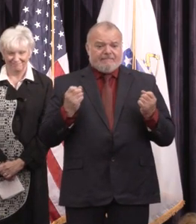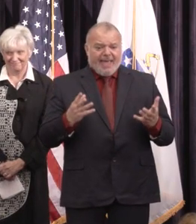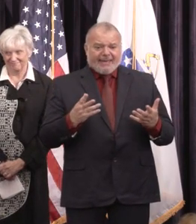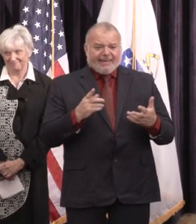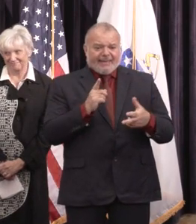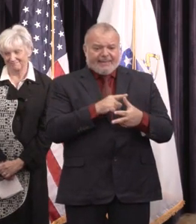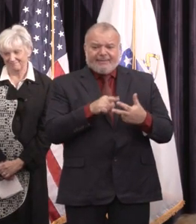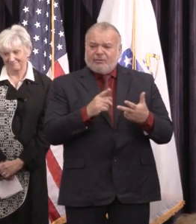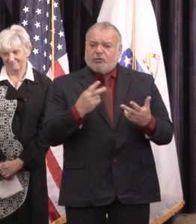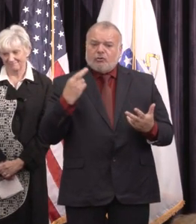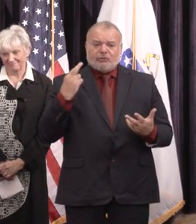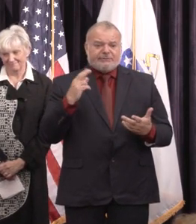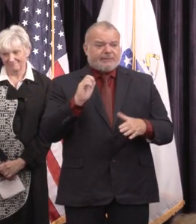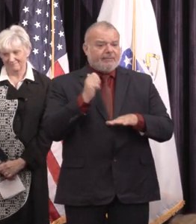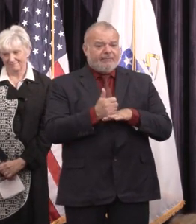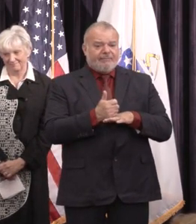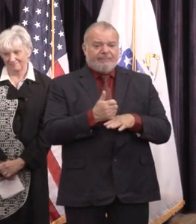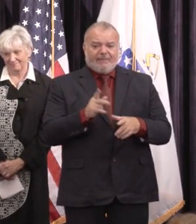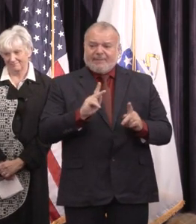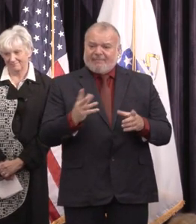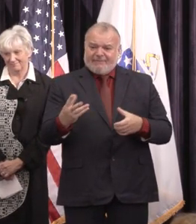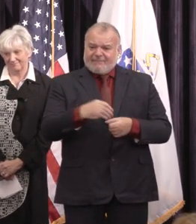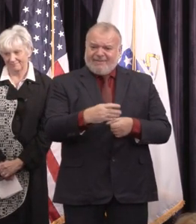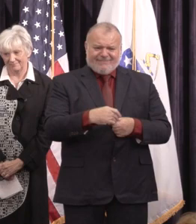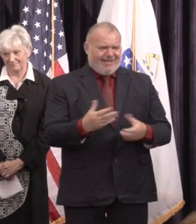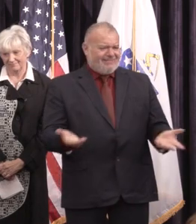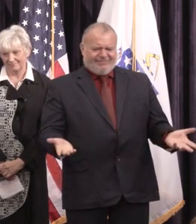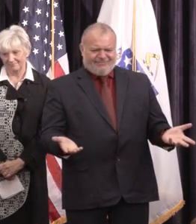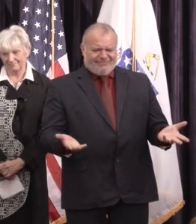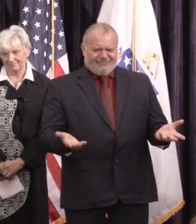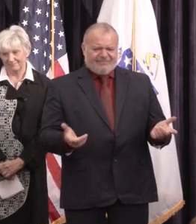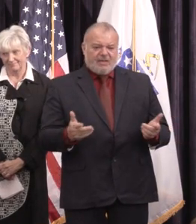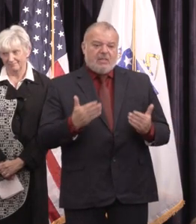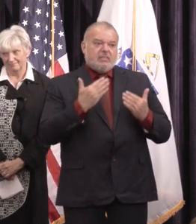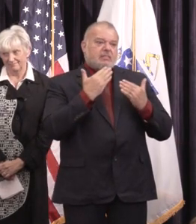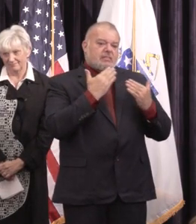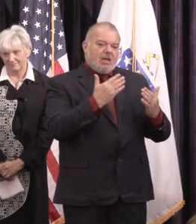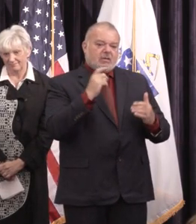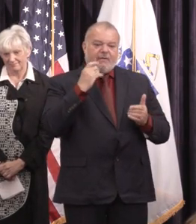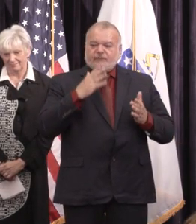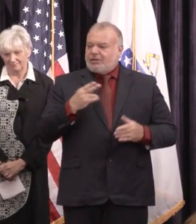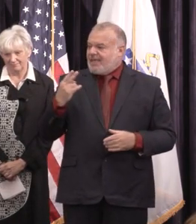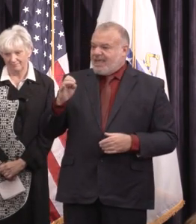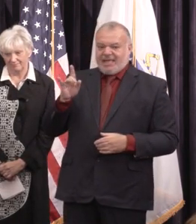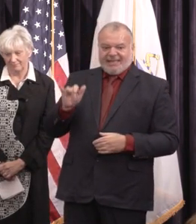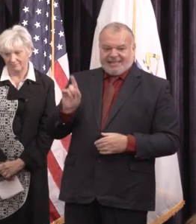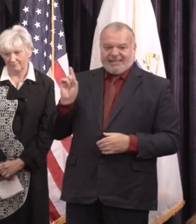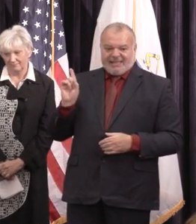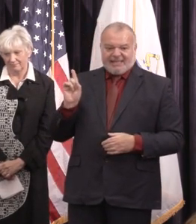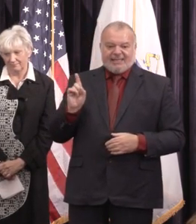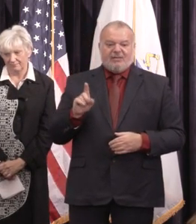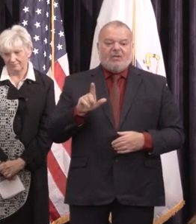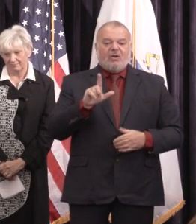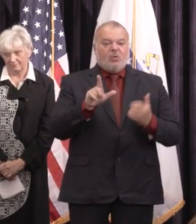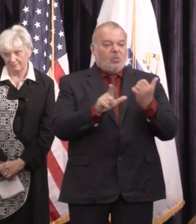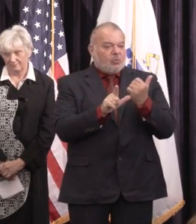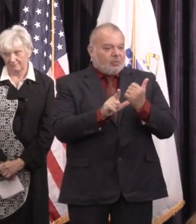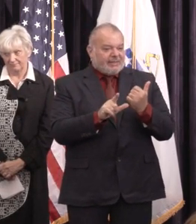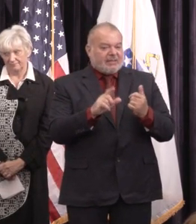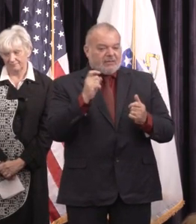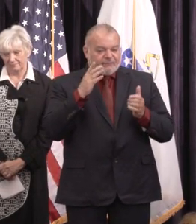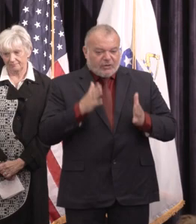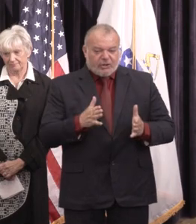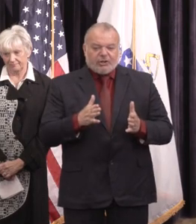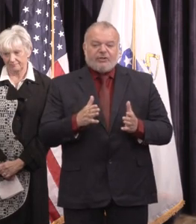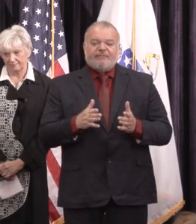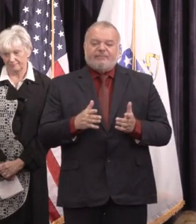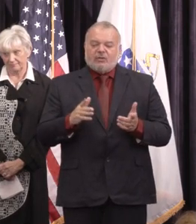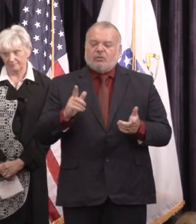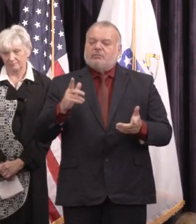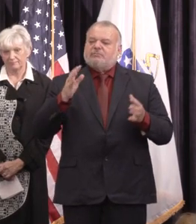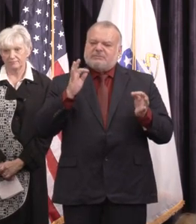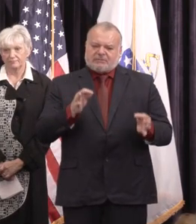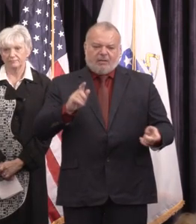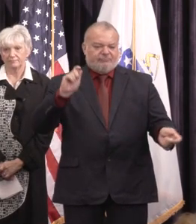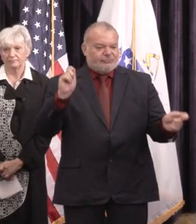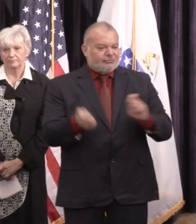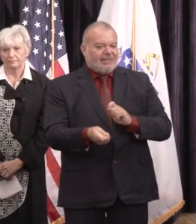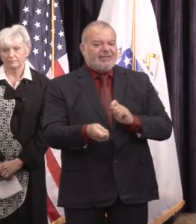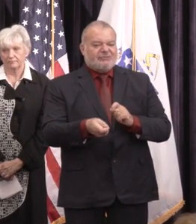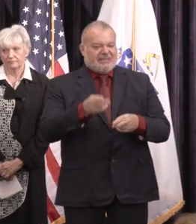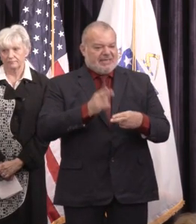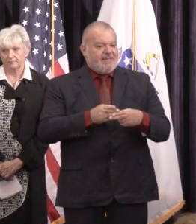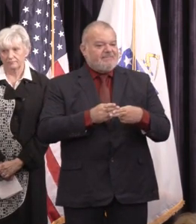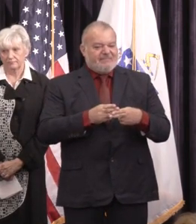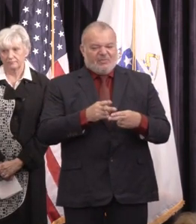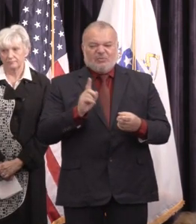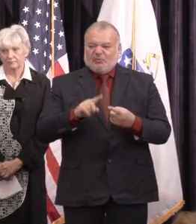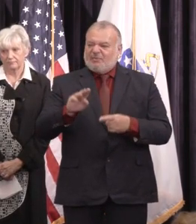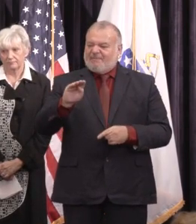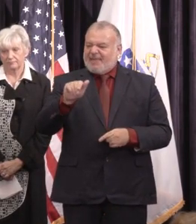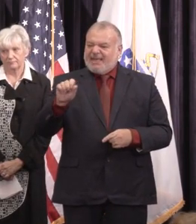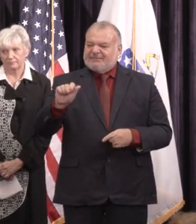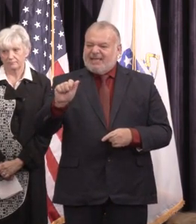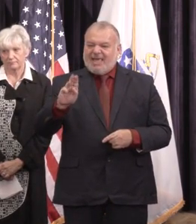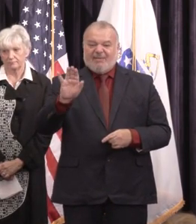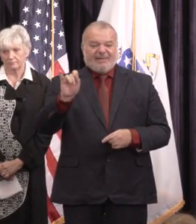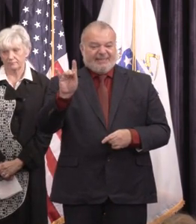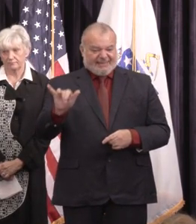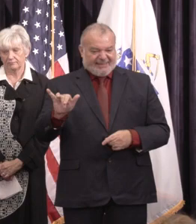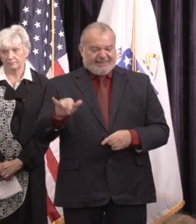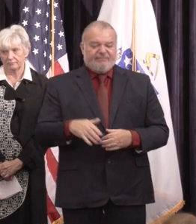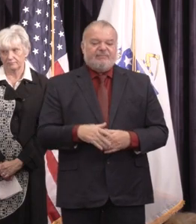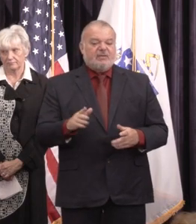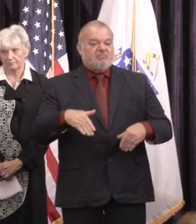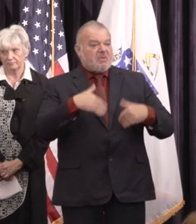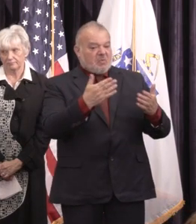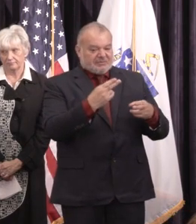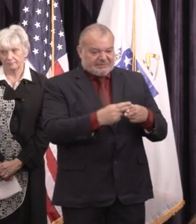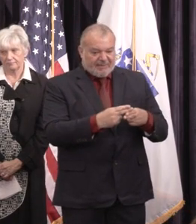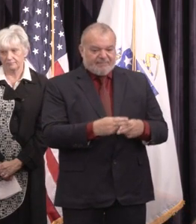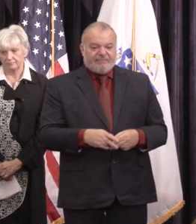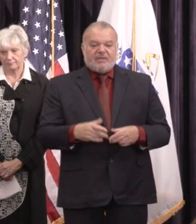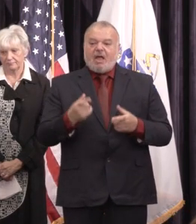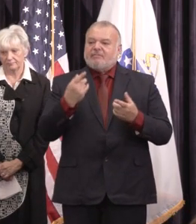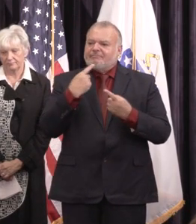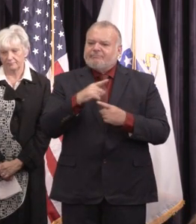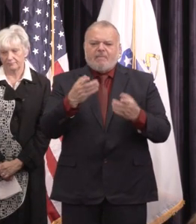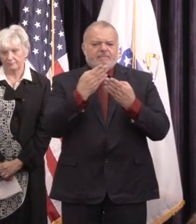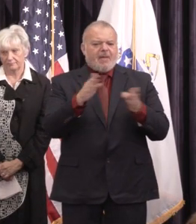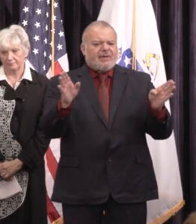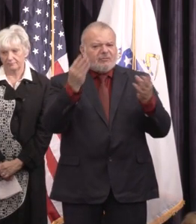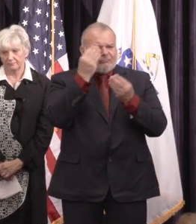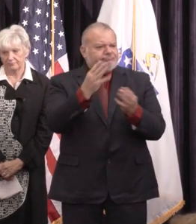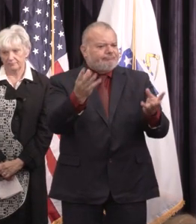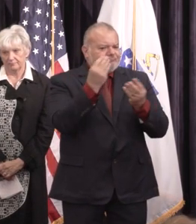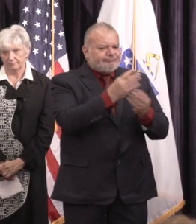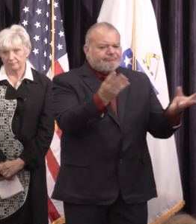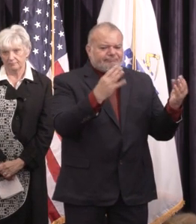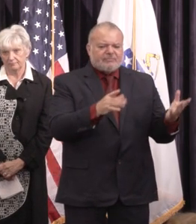the leadership of Governor Healey and Lieutenant Governor Driscoll we are changing that. We are